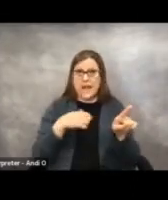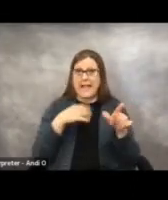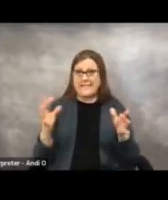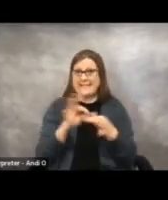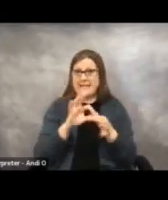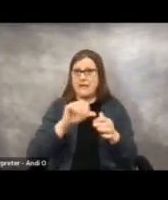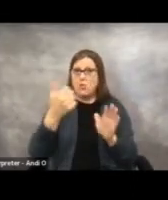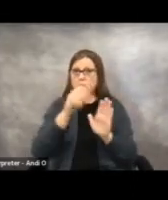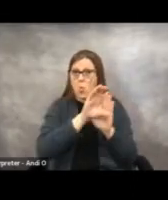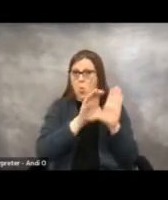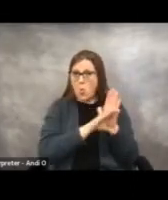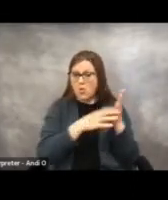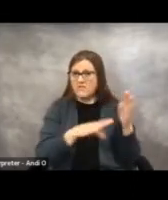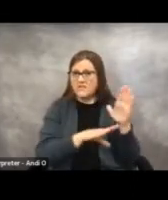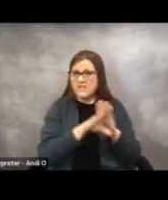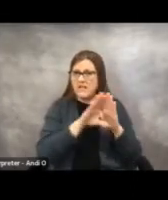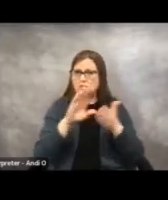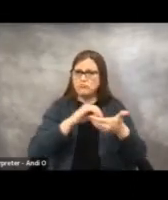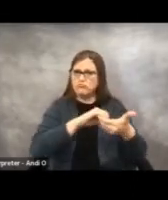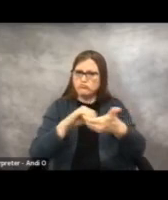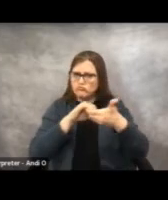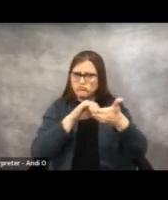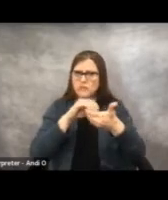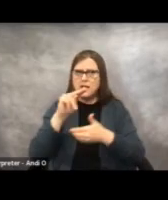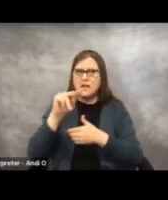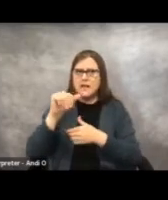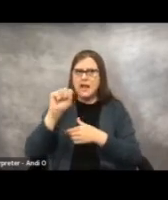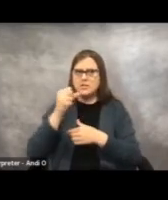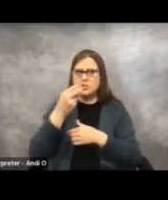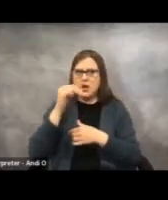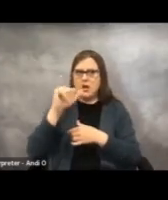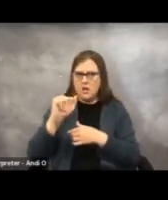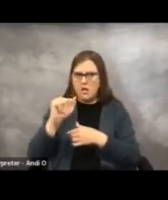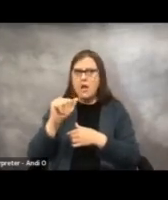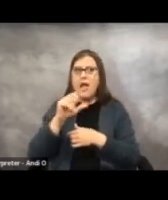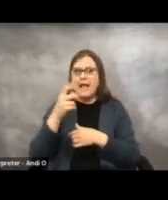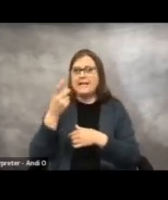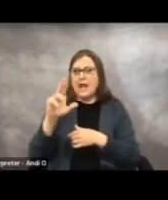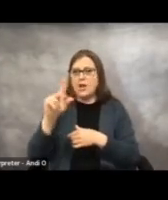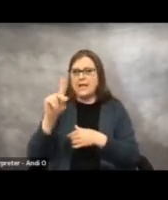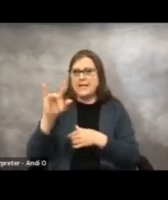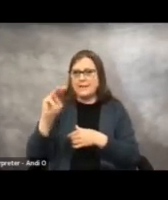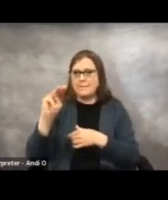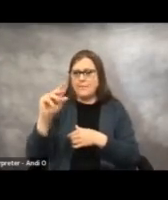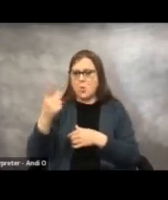developed in collaboration, collaboration with NASHIA, and Dr. Kim Gorgens, at the University of Denver, to develop